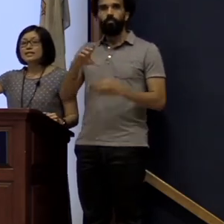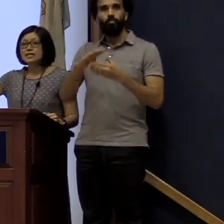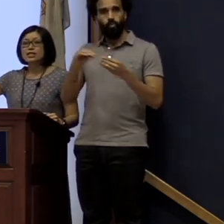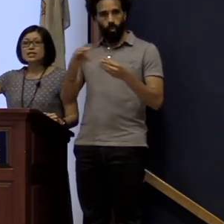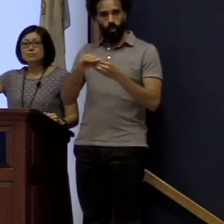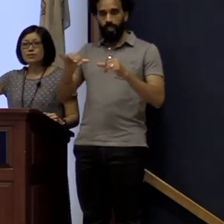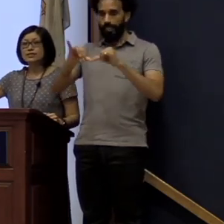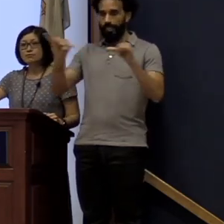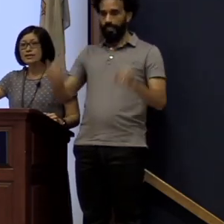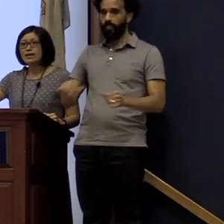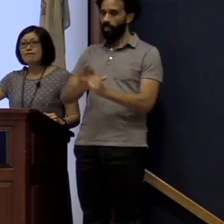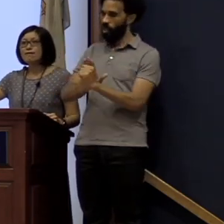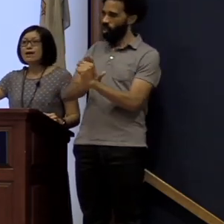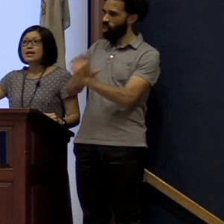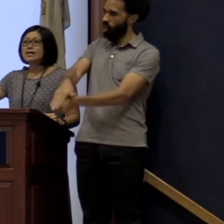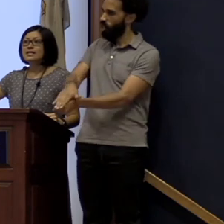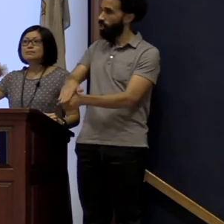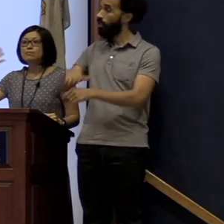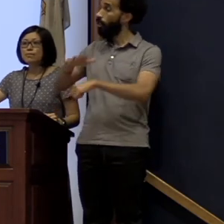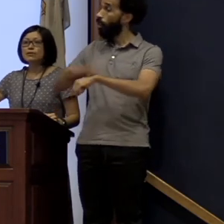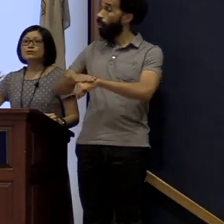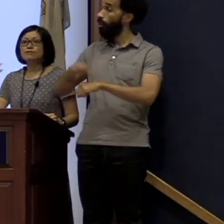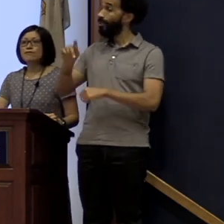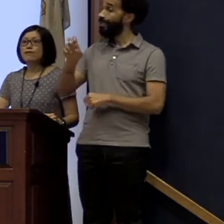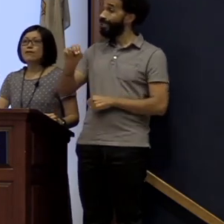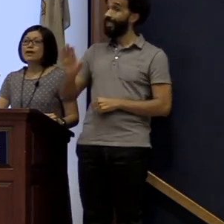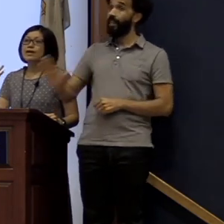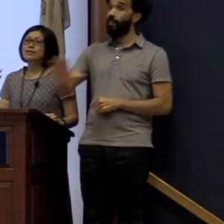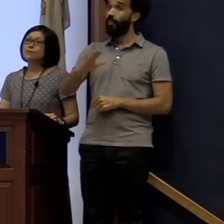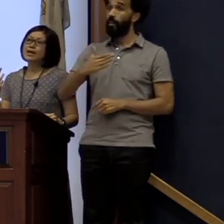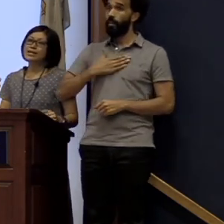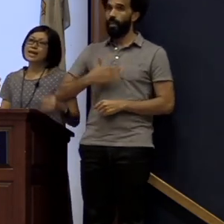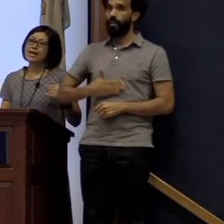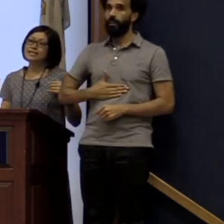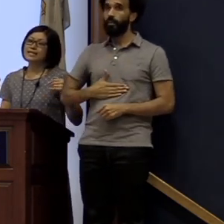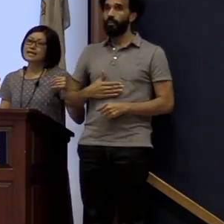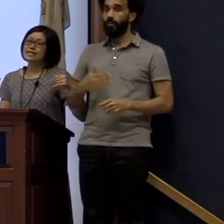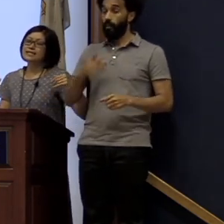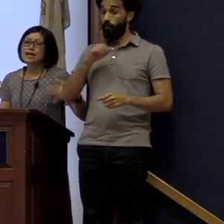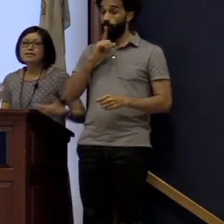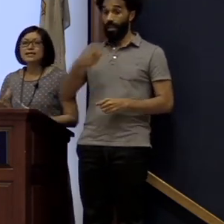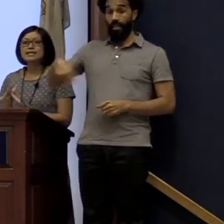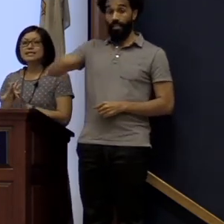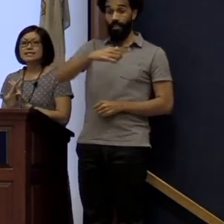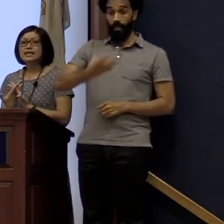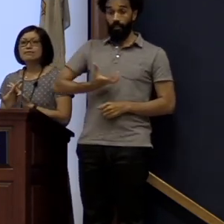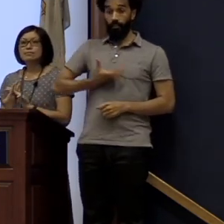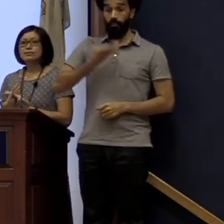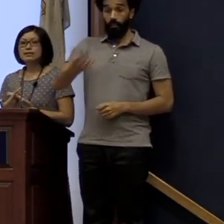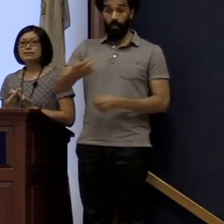Teenagers bodies right now. It's brought to the fore in a way that STEM can intersect very productively